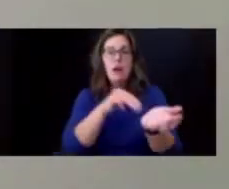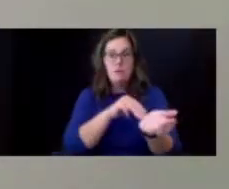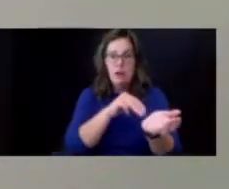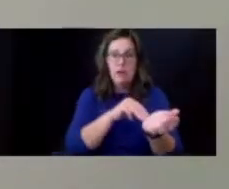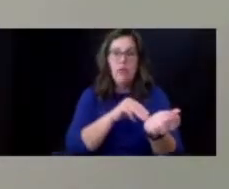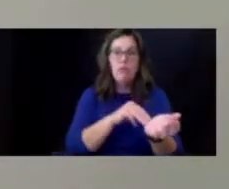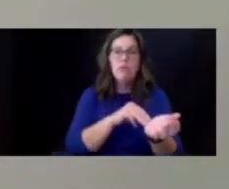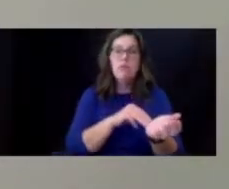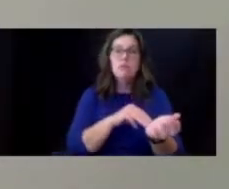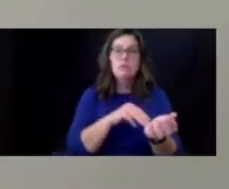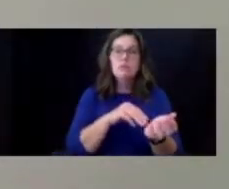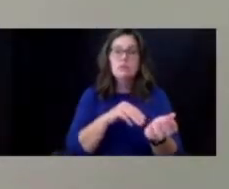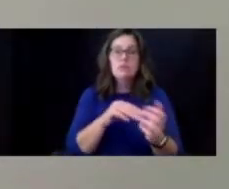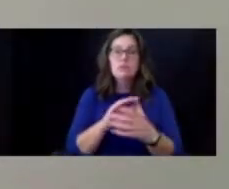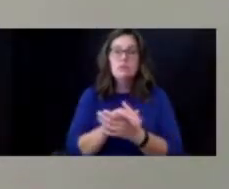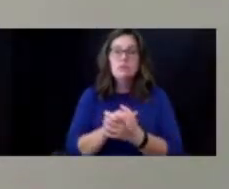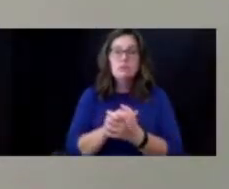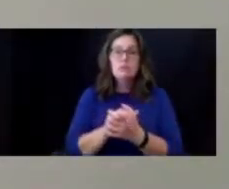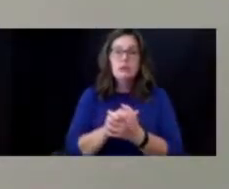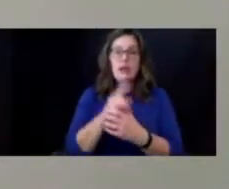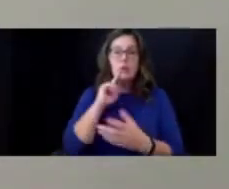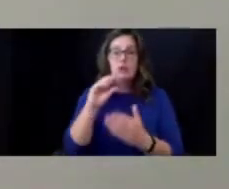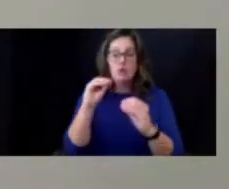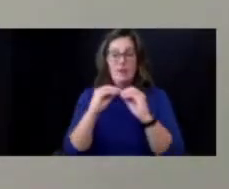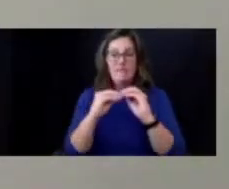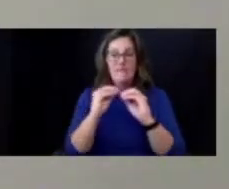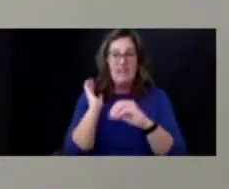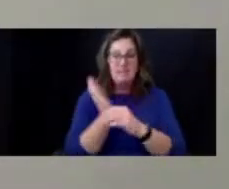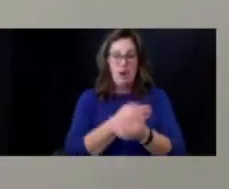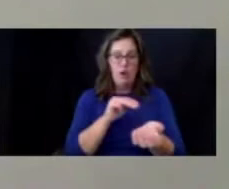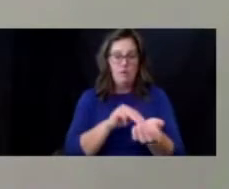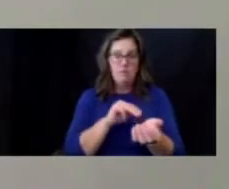and i wanted to make sure that no other person had to experience what our family did